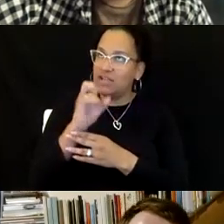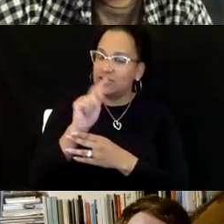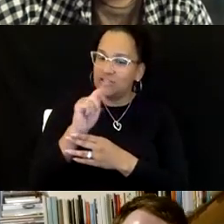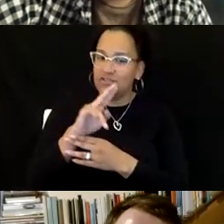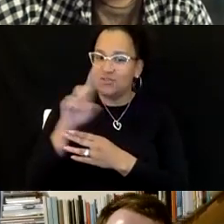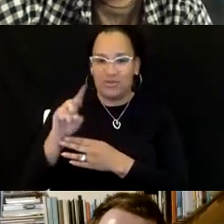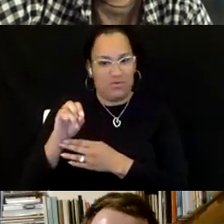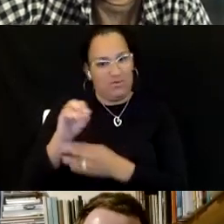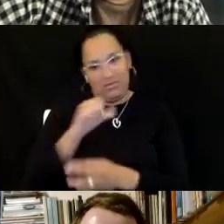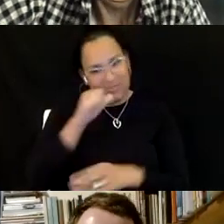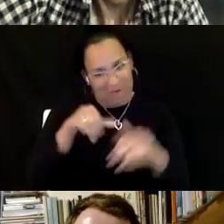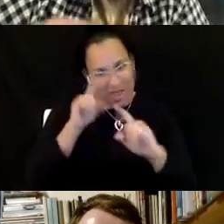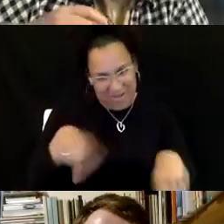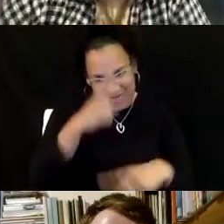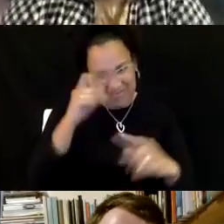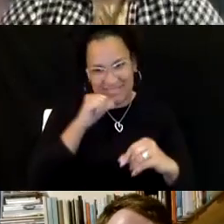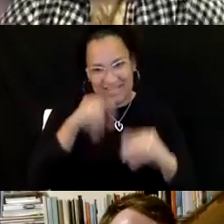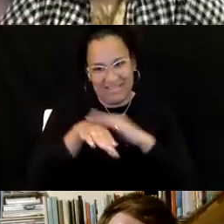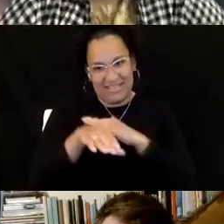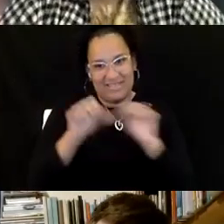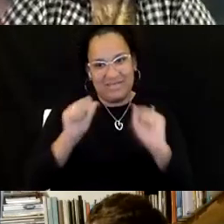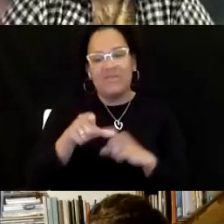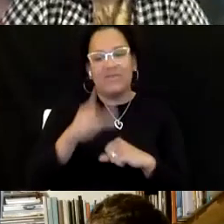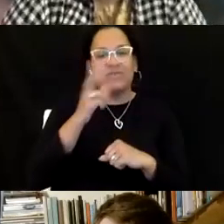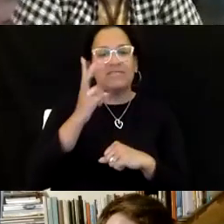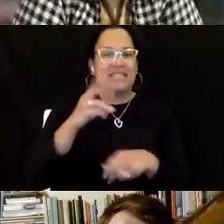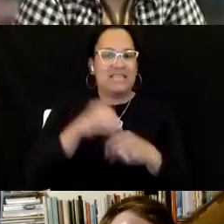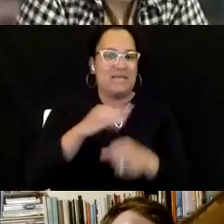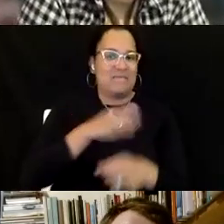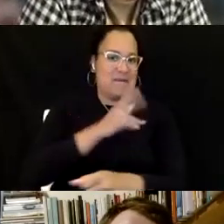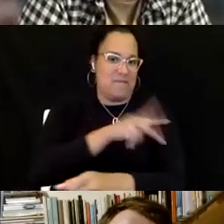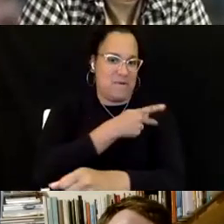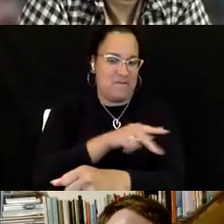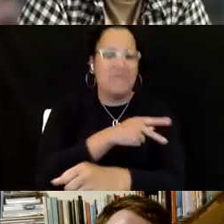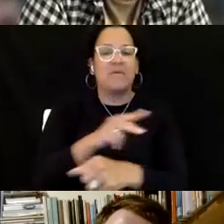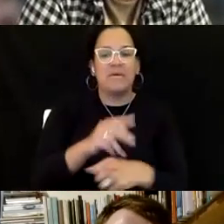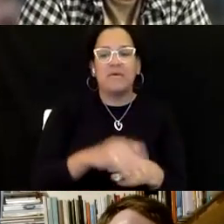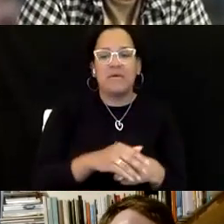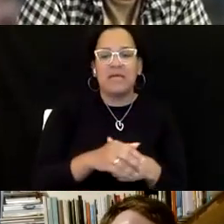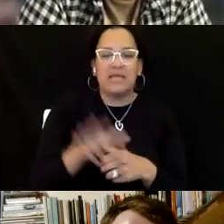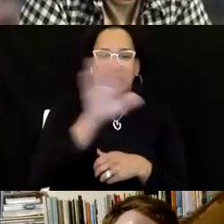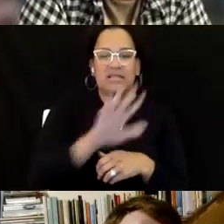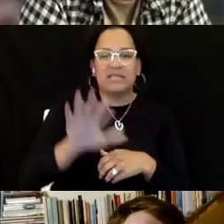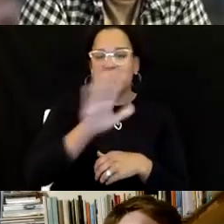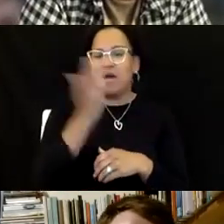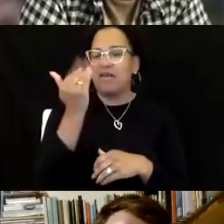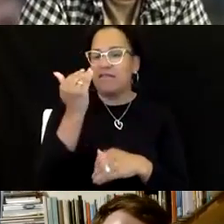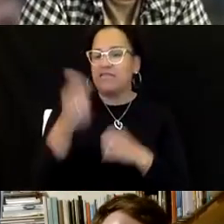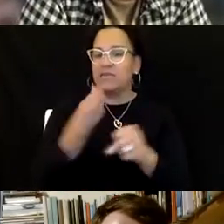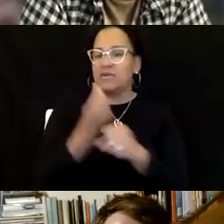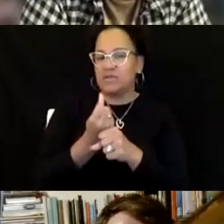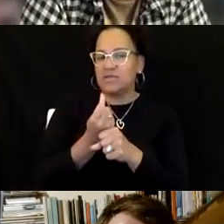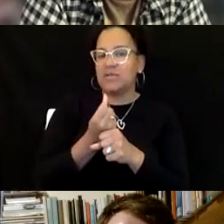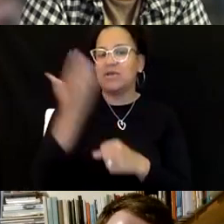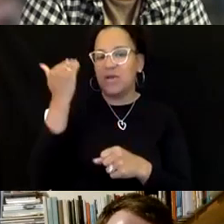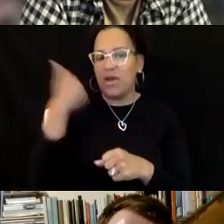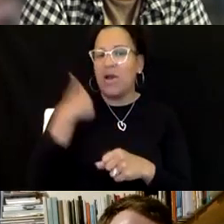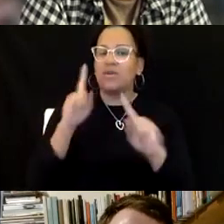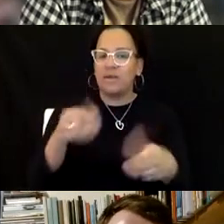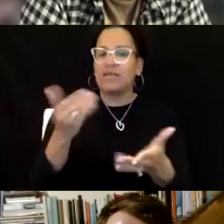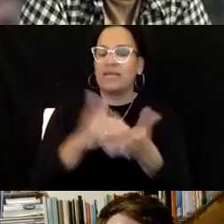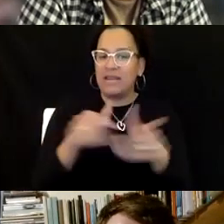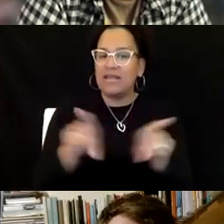Karl Knights (he/him): inaccessible as you'll see in this person this poem is set about 15 years ago and I went again as an adult and it was still inaccessible.